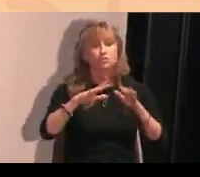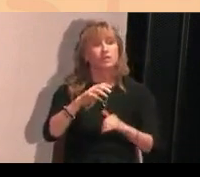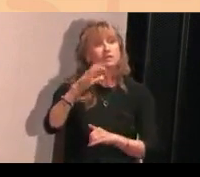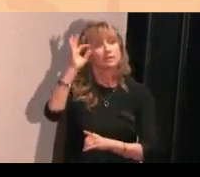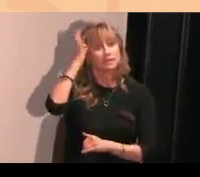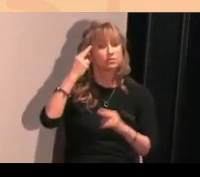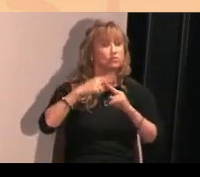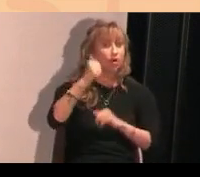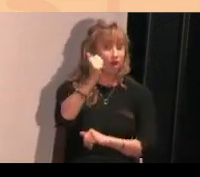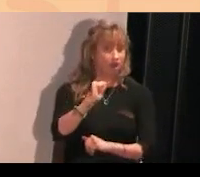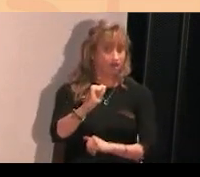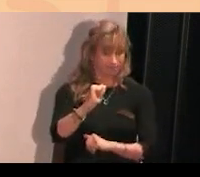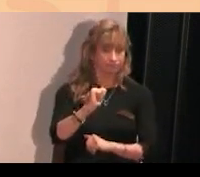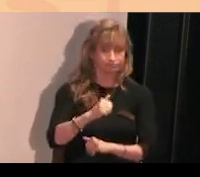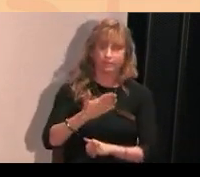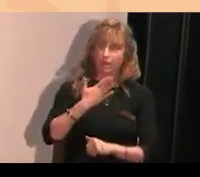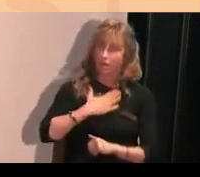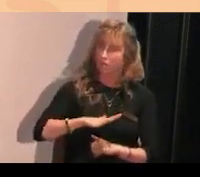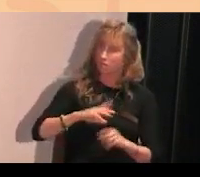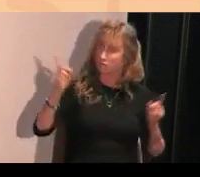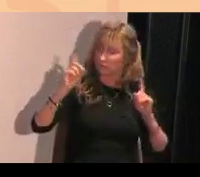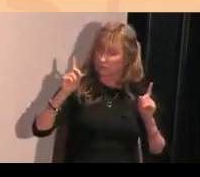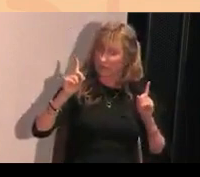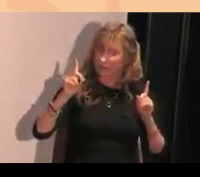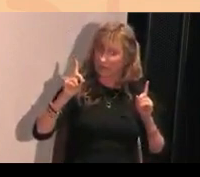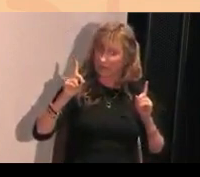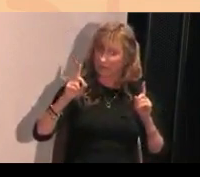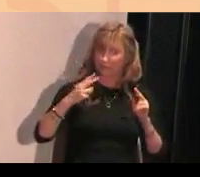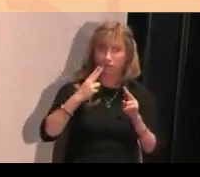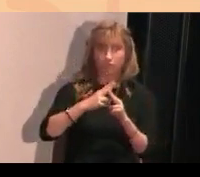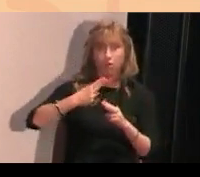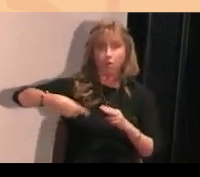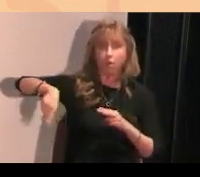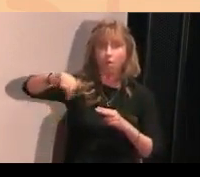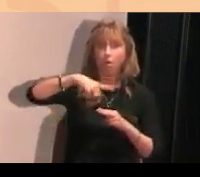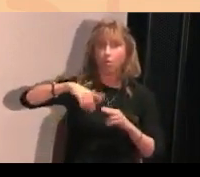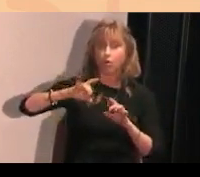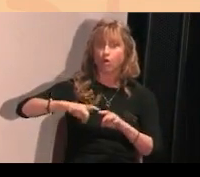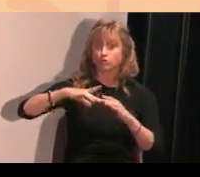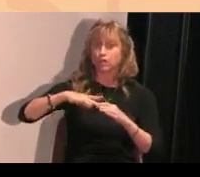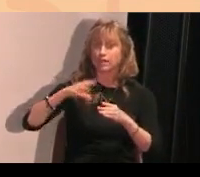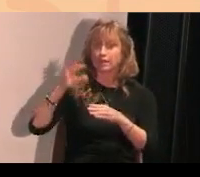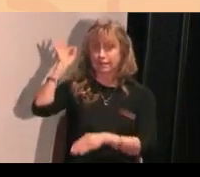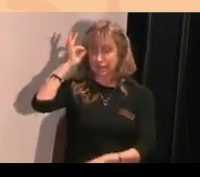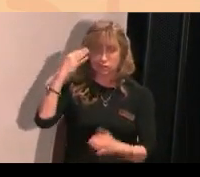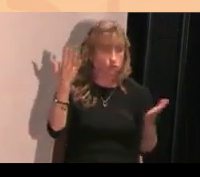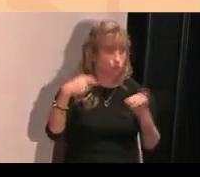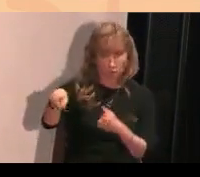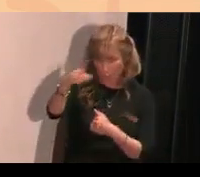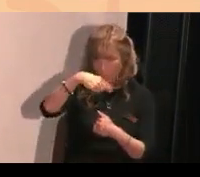I'd like to take this opportunity on behalf of the Australia Council to welcome you all those